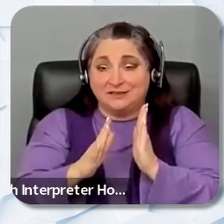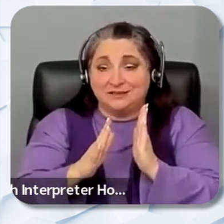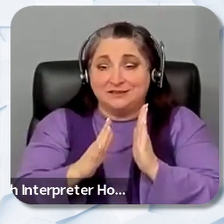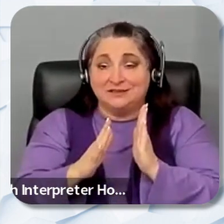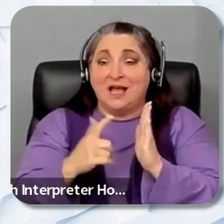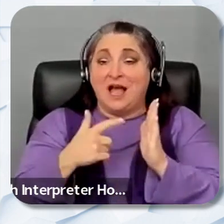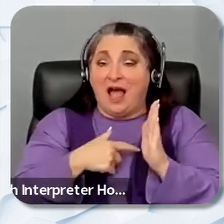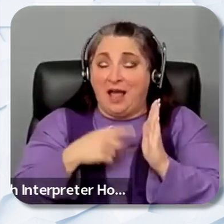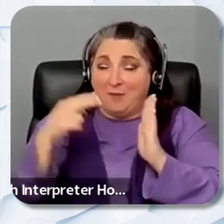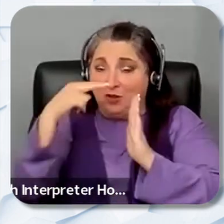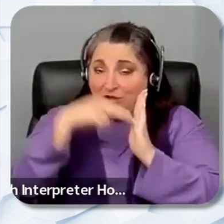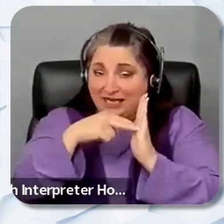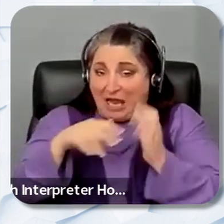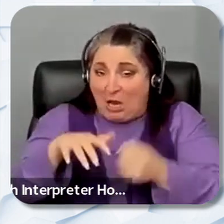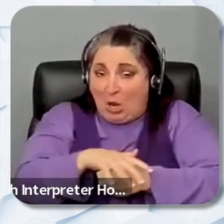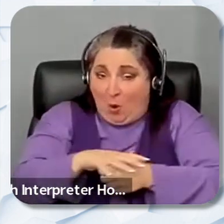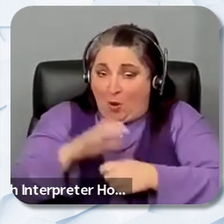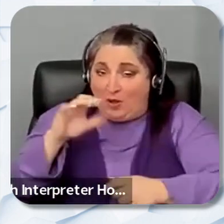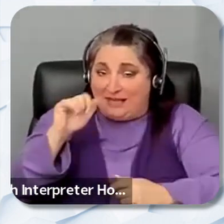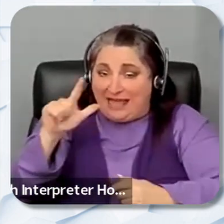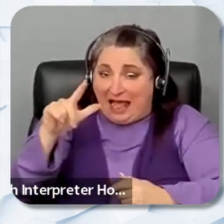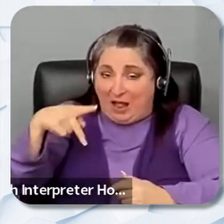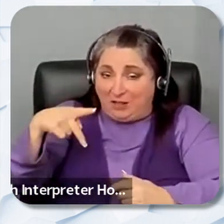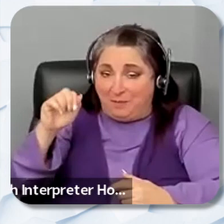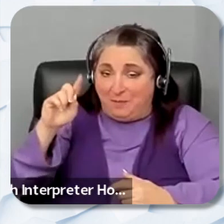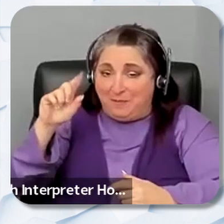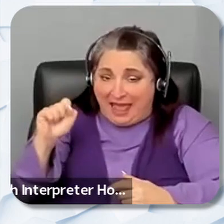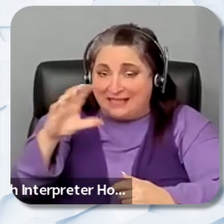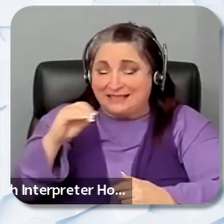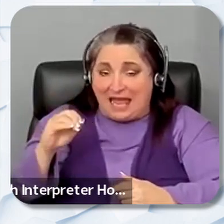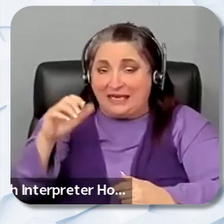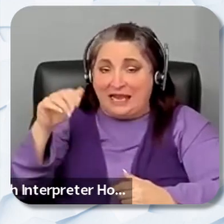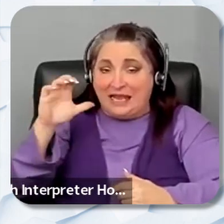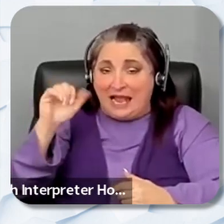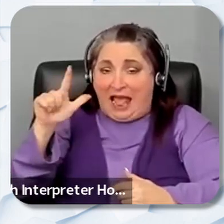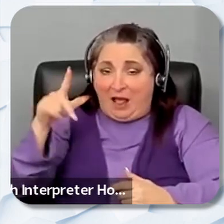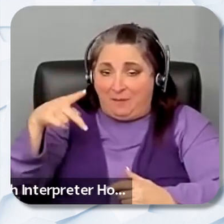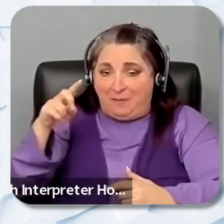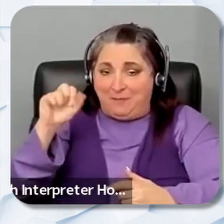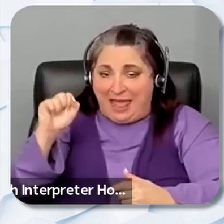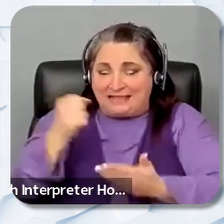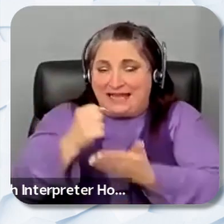CALPADS and then to CALPADS help desk, because that's not appropriate for what it is we're